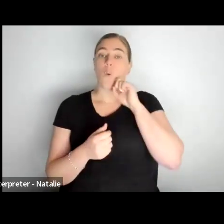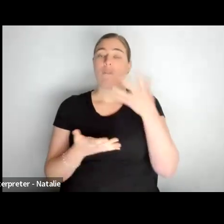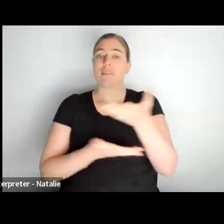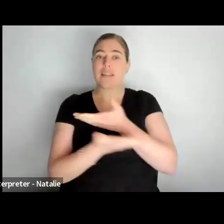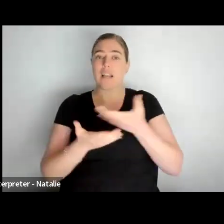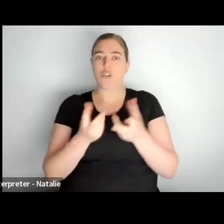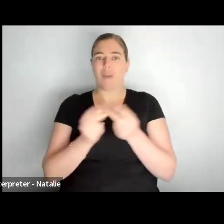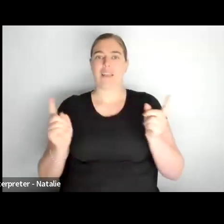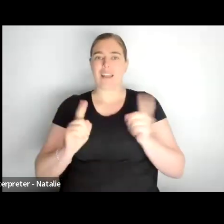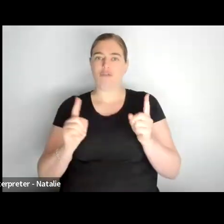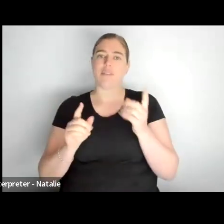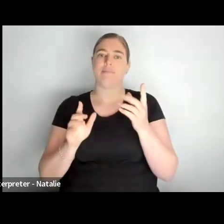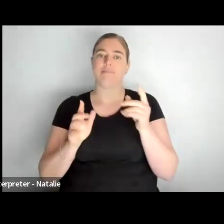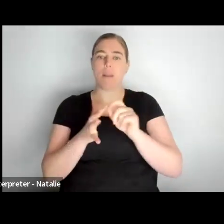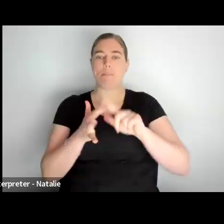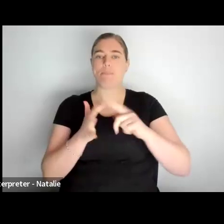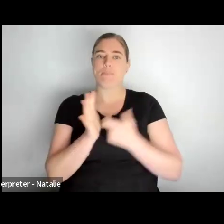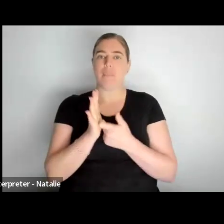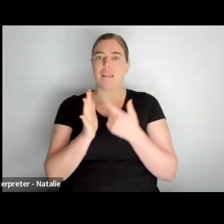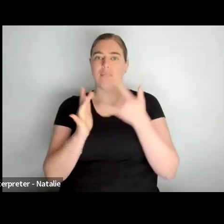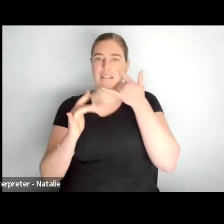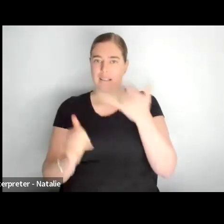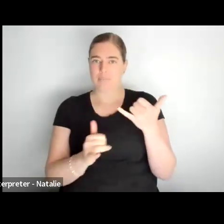peer assessors with their -- about their assessments -- about their experiences. We